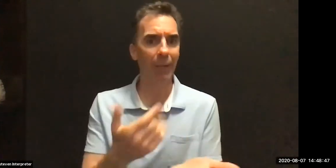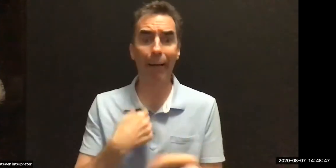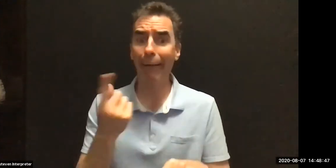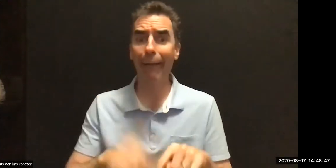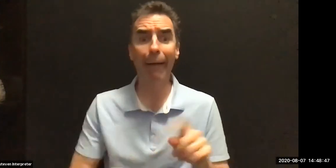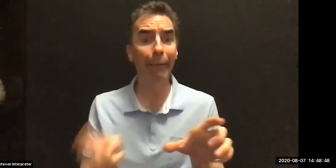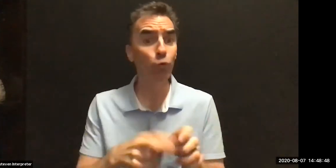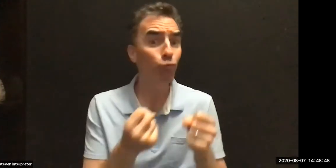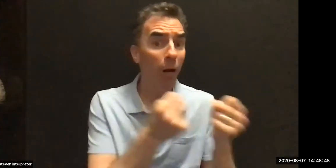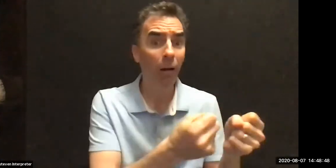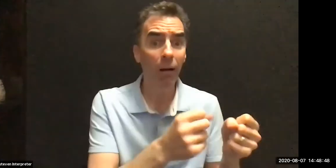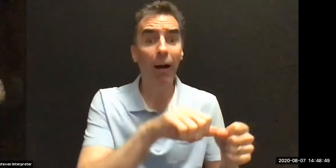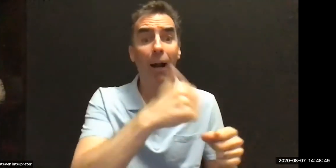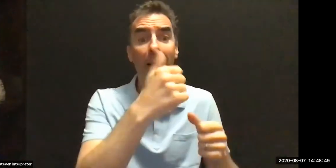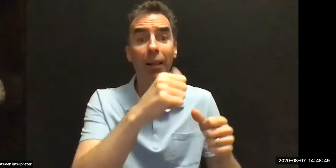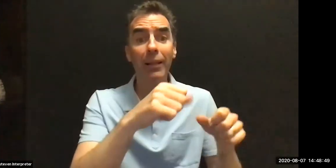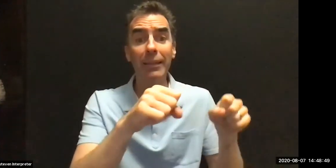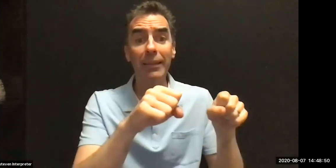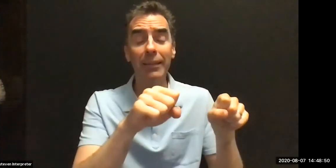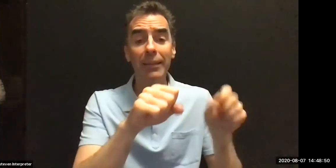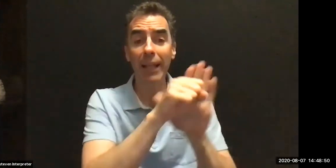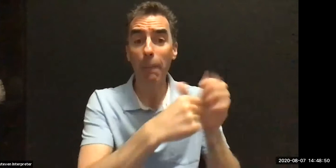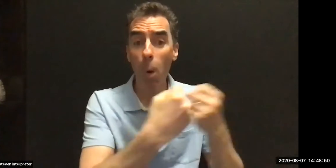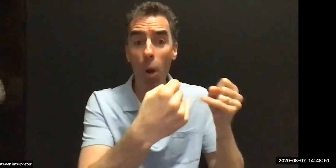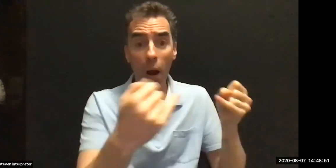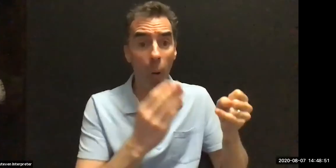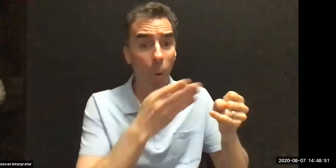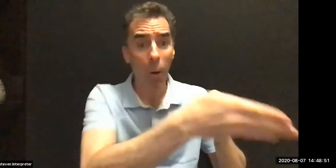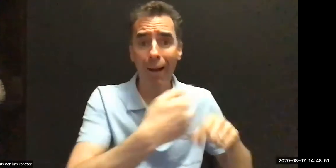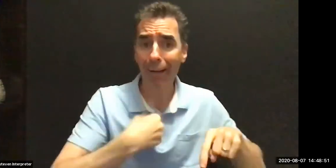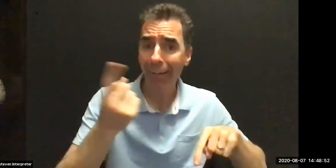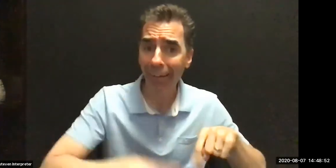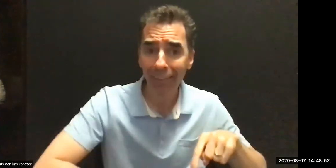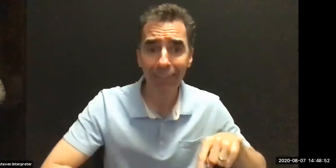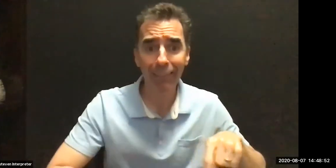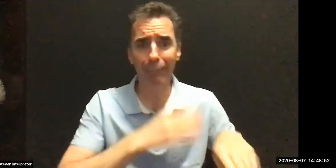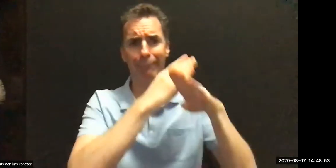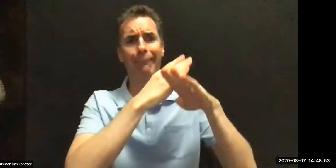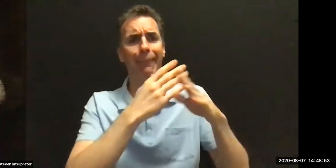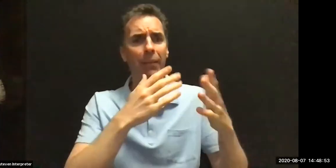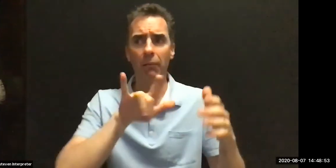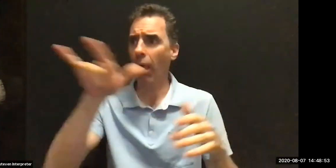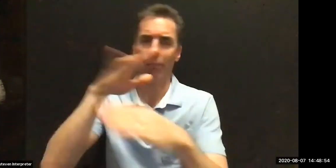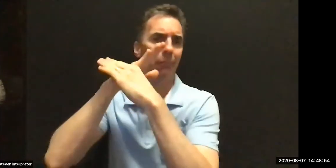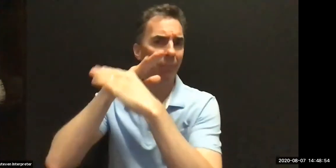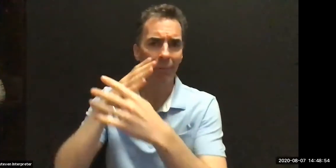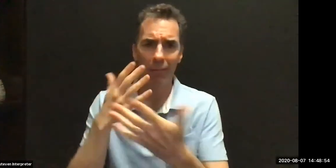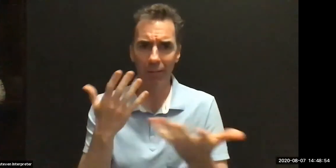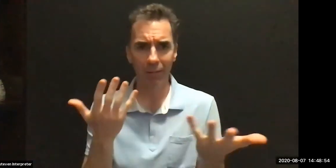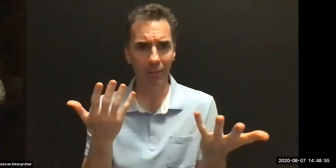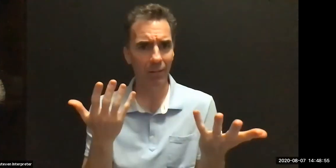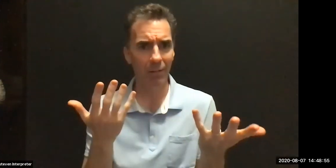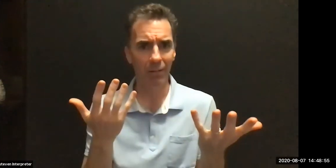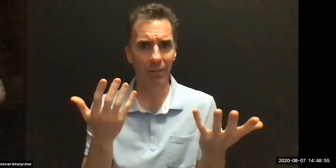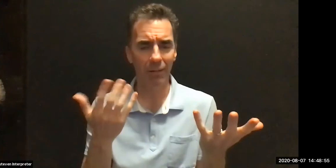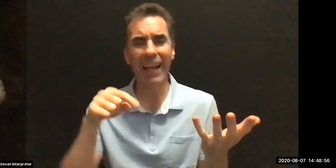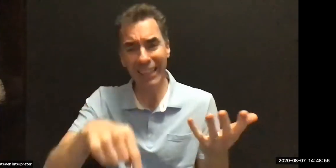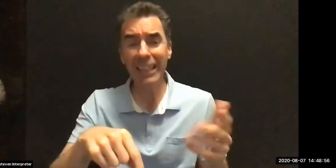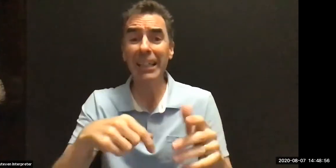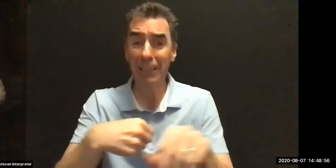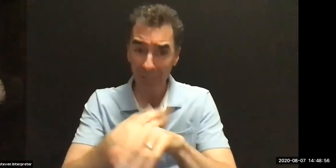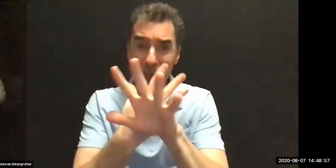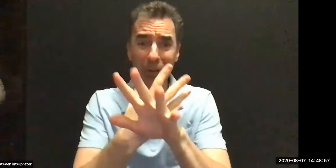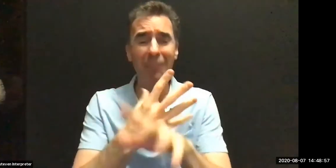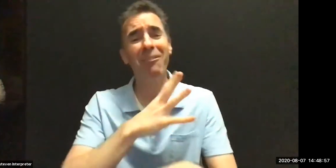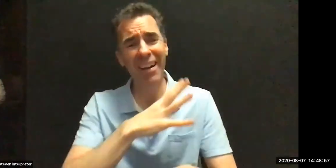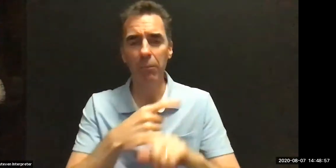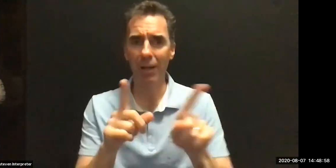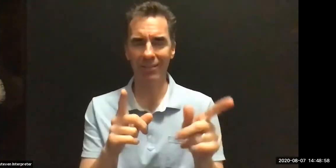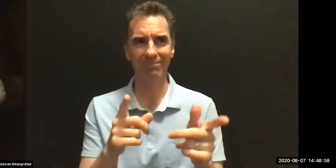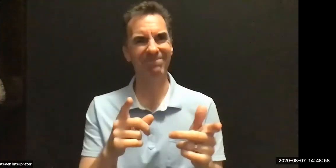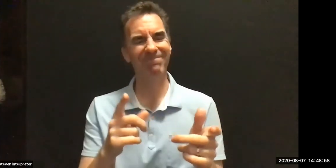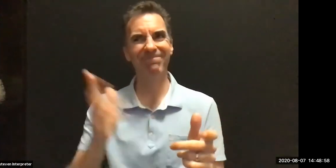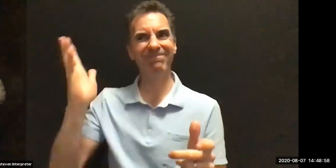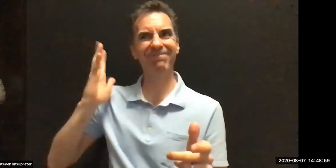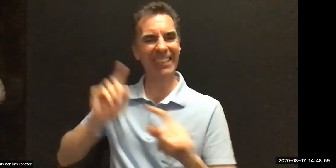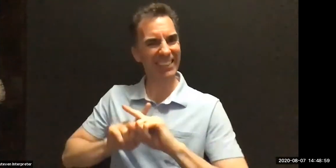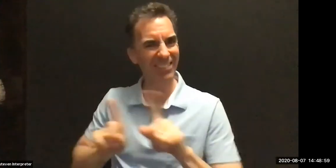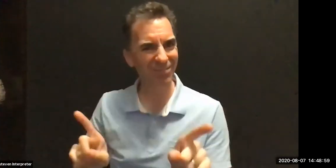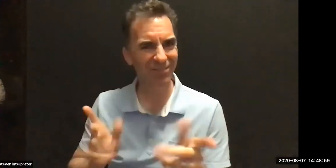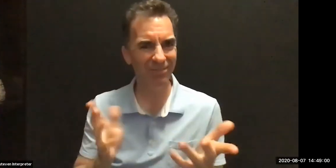Channelle Charest: Because I can't meet with people in person and I can't visit, you know, with companies, other than through something like this which is not not even close to the same. And so what happened was is I got switched over to a program called. Take care.